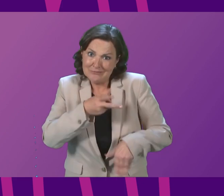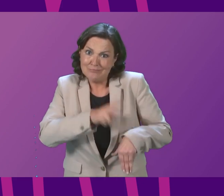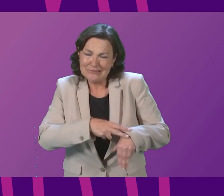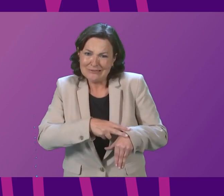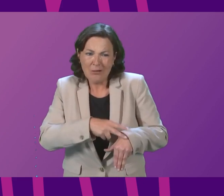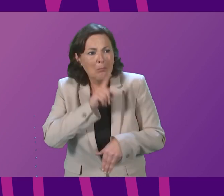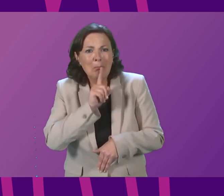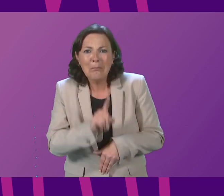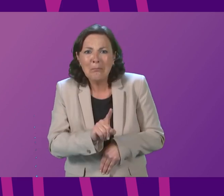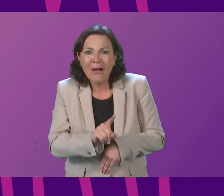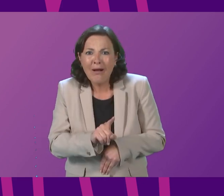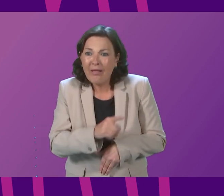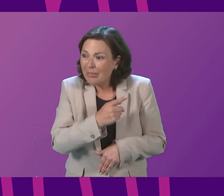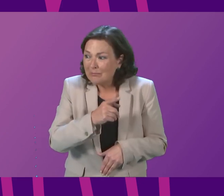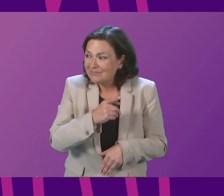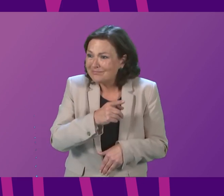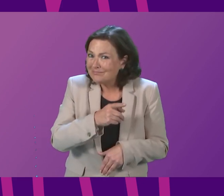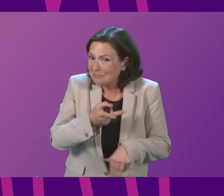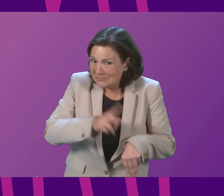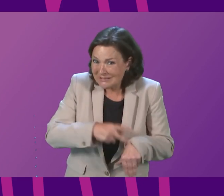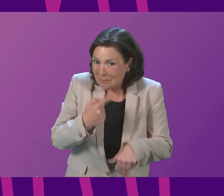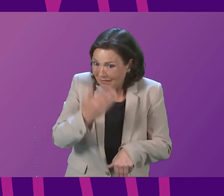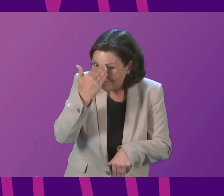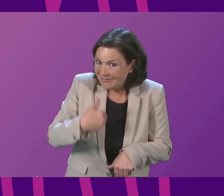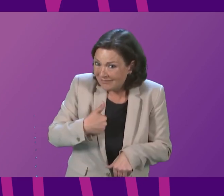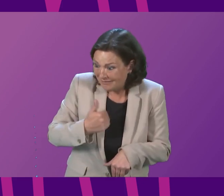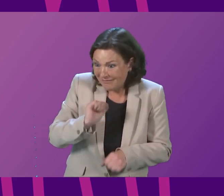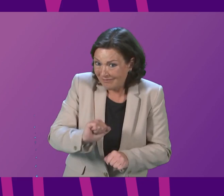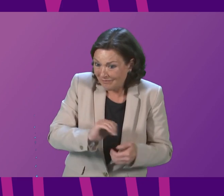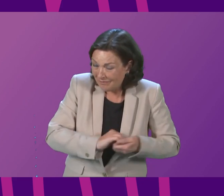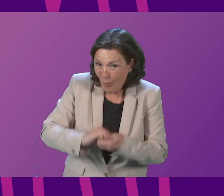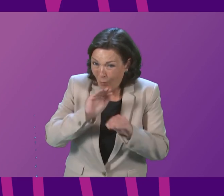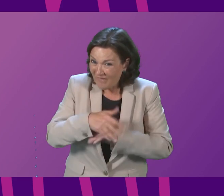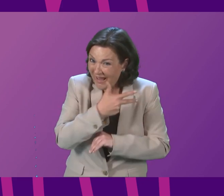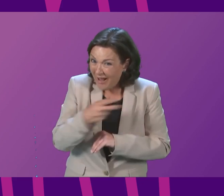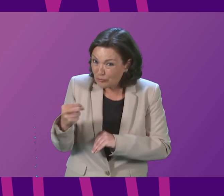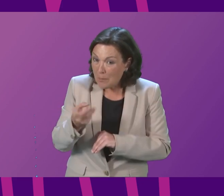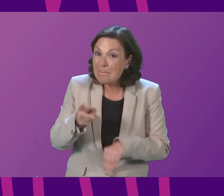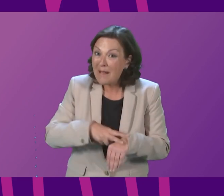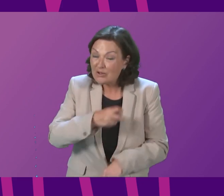The offer comes despite warnings from the SPF that more than 800 police officers are